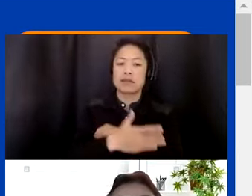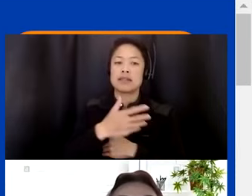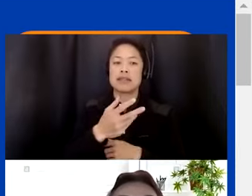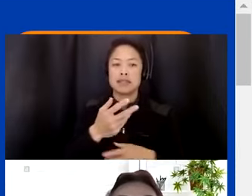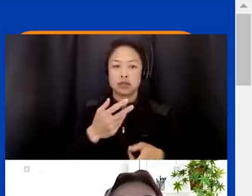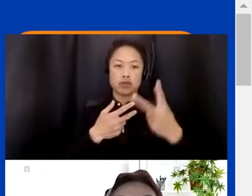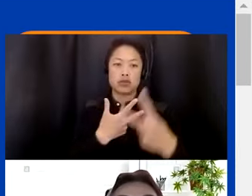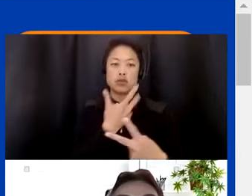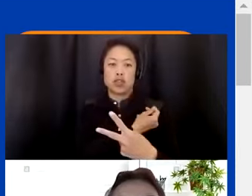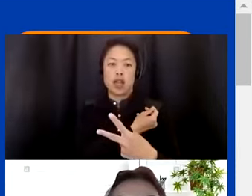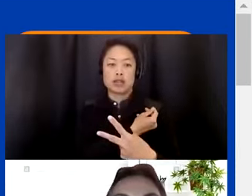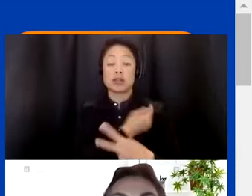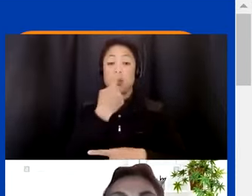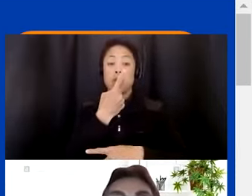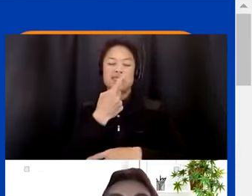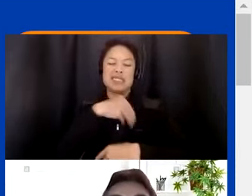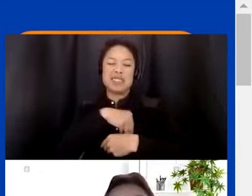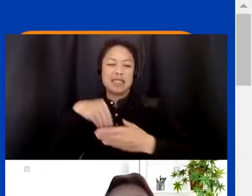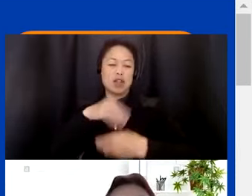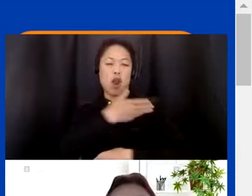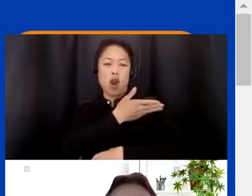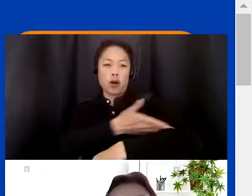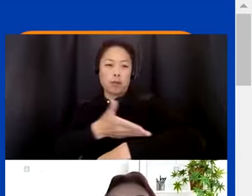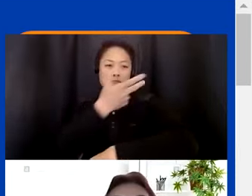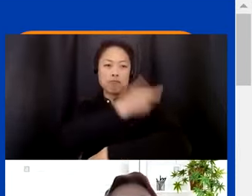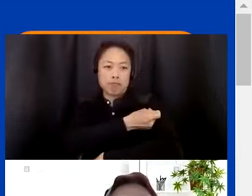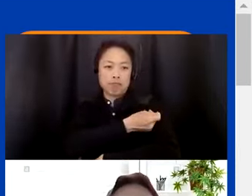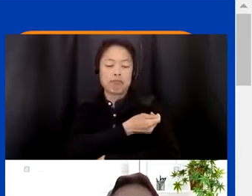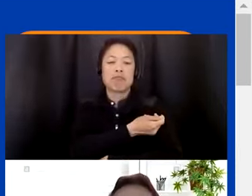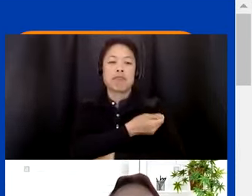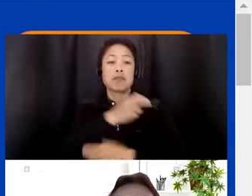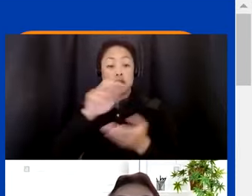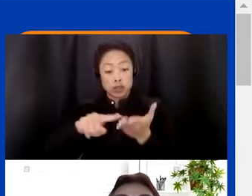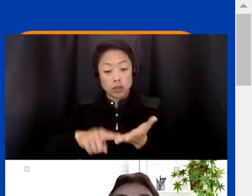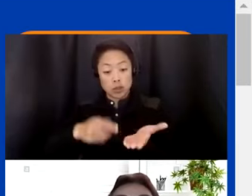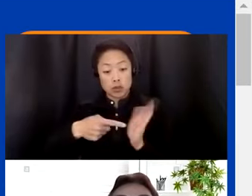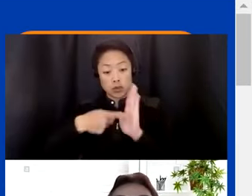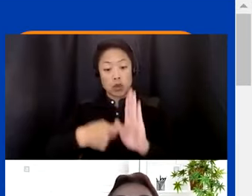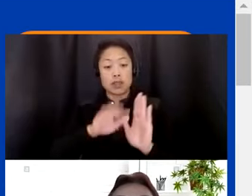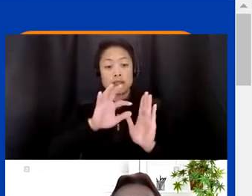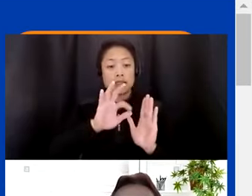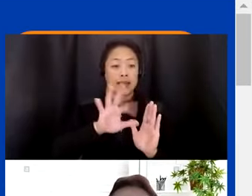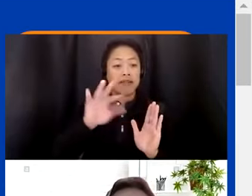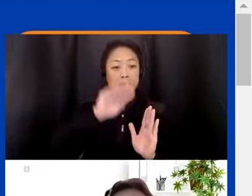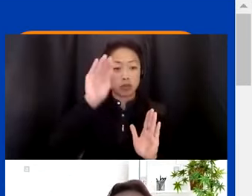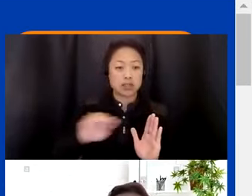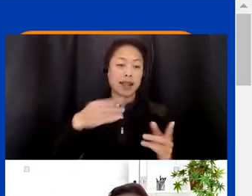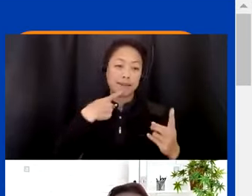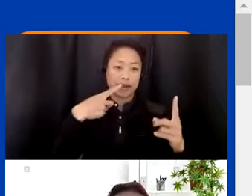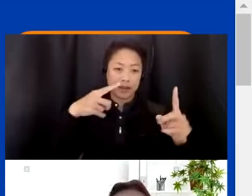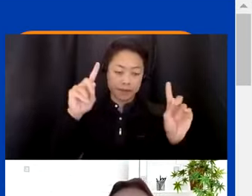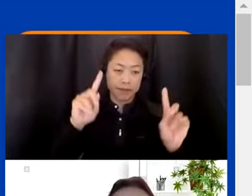who they’ve been in contact with. This is software that you opt into. It’s voluntary.